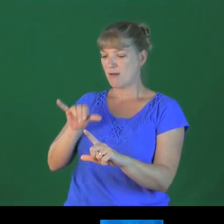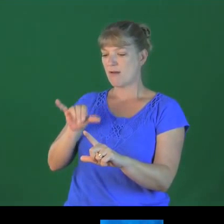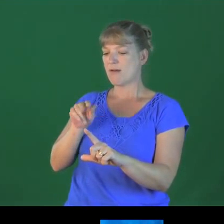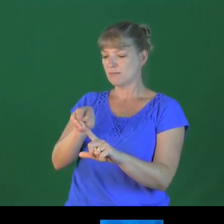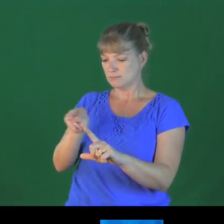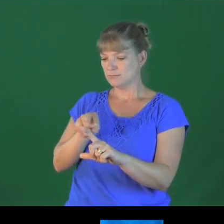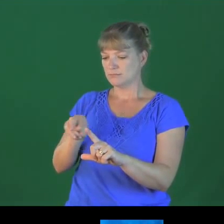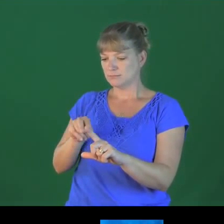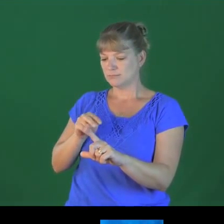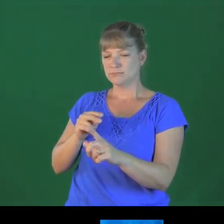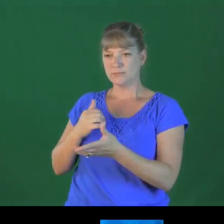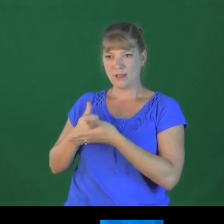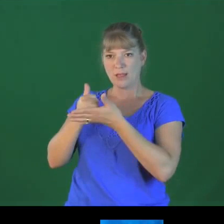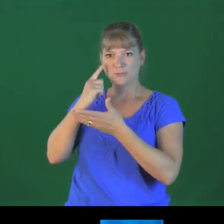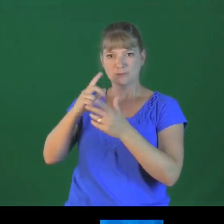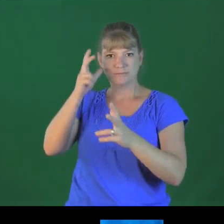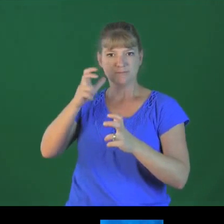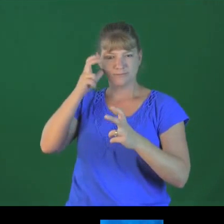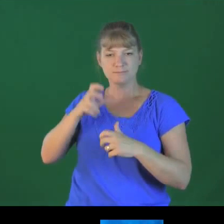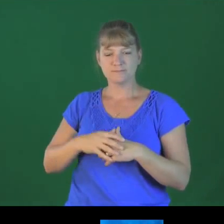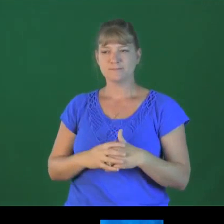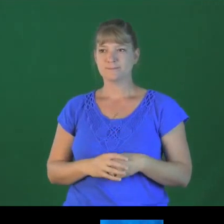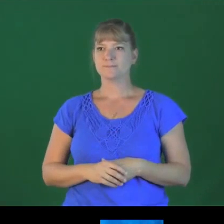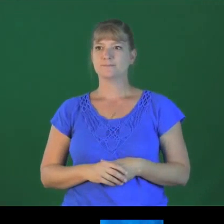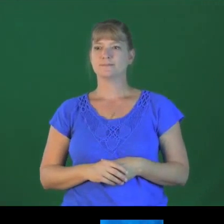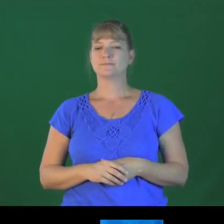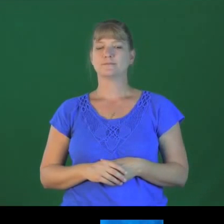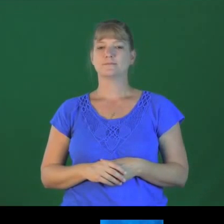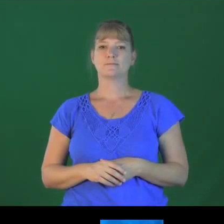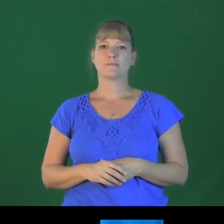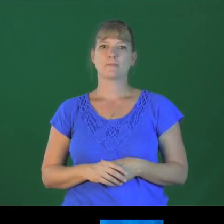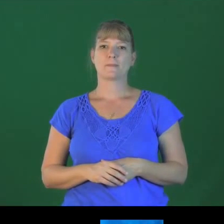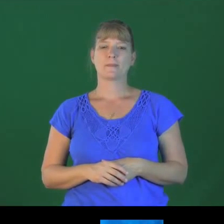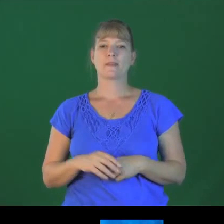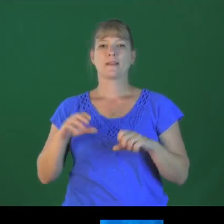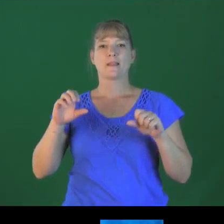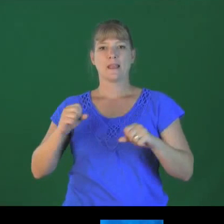It just helps with the listening. This can also be used